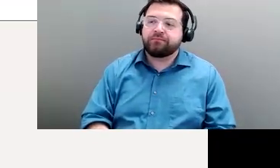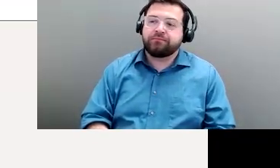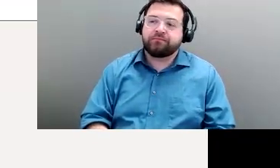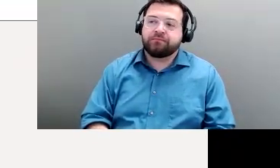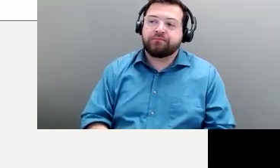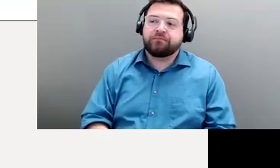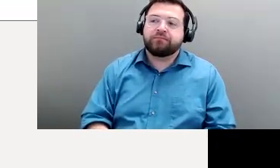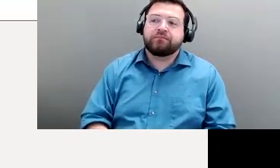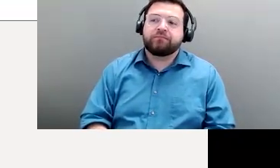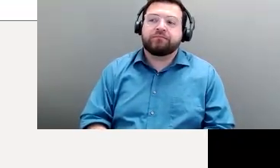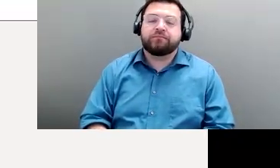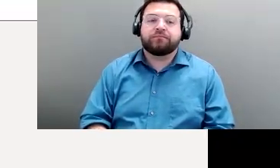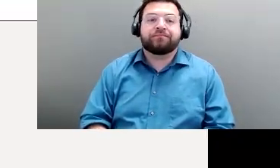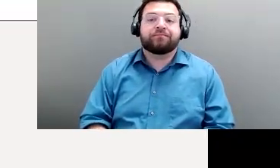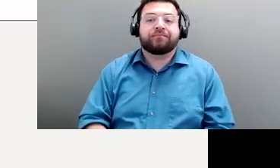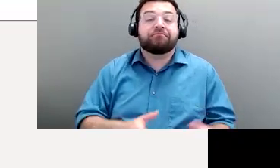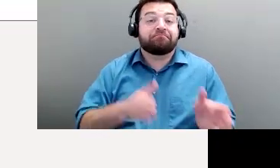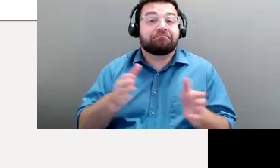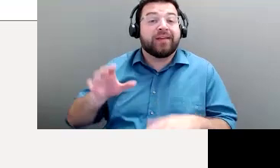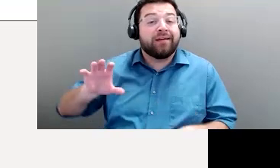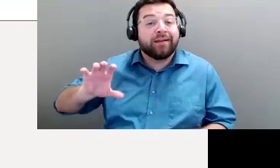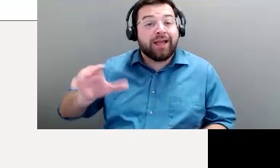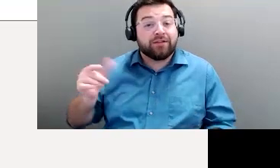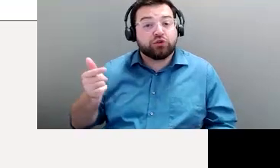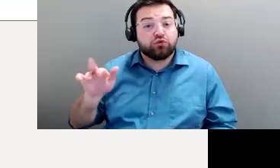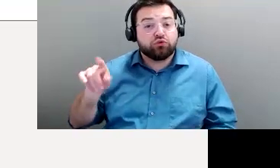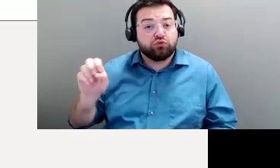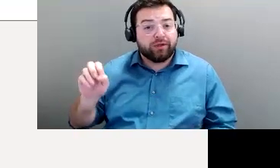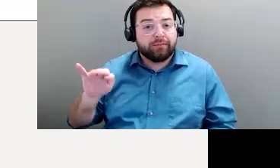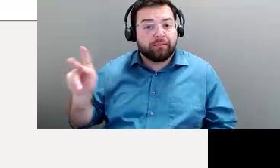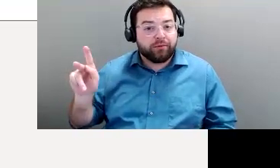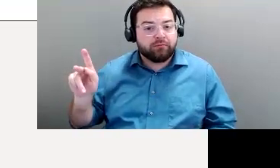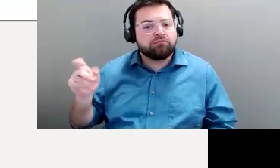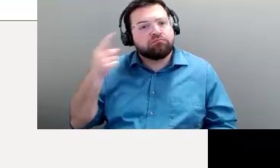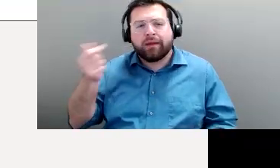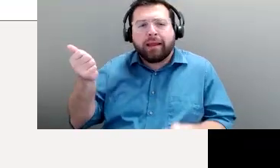In the Gradebook, for any assignment, you can hover over the title itself